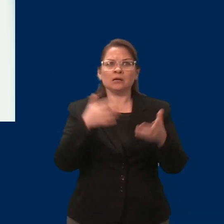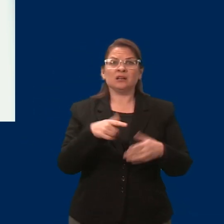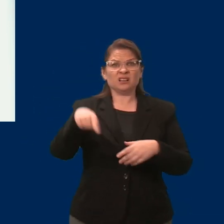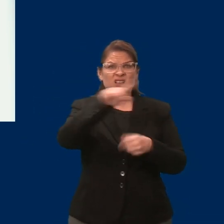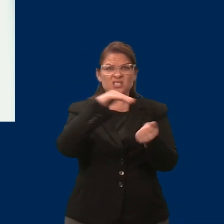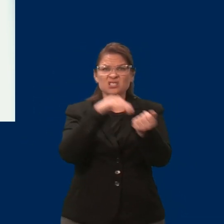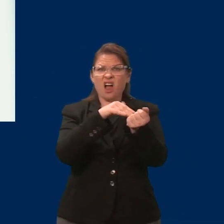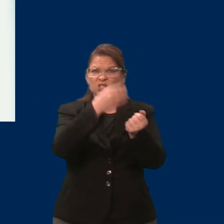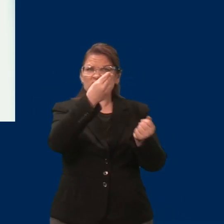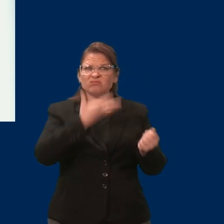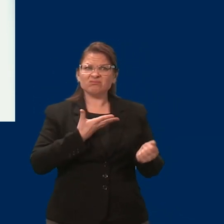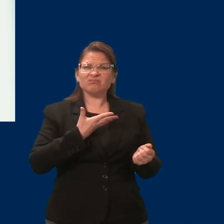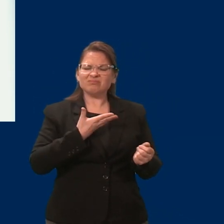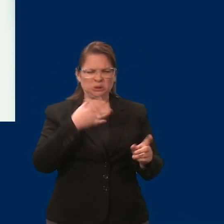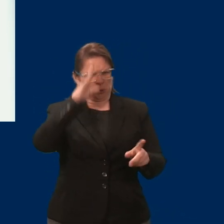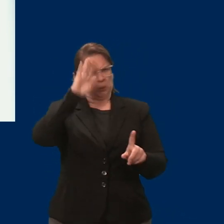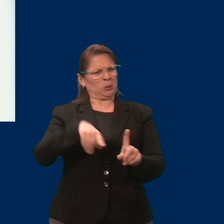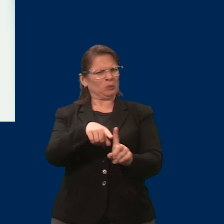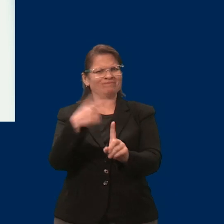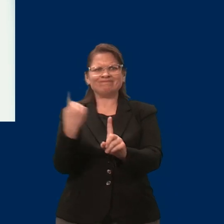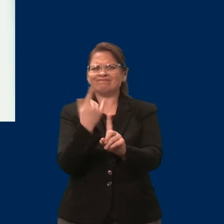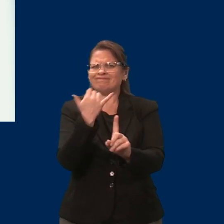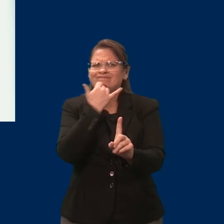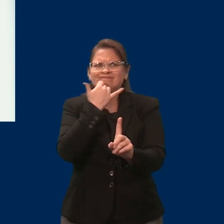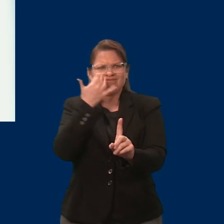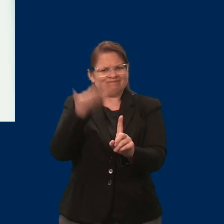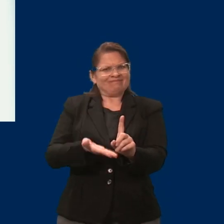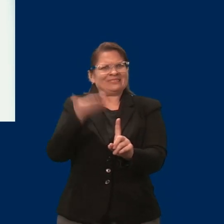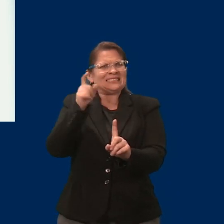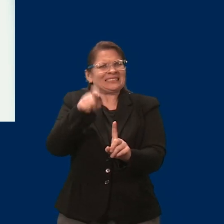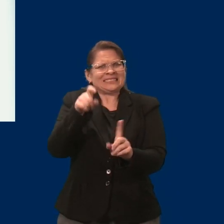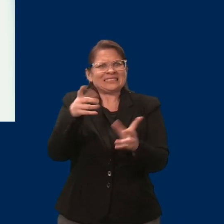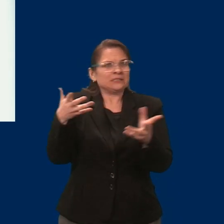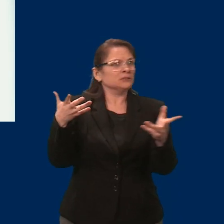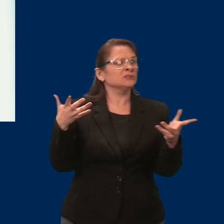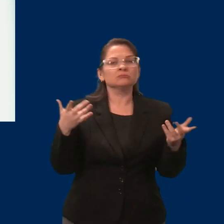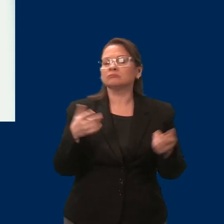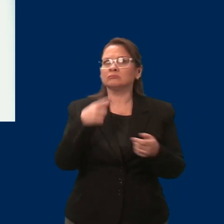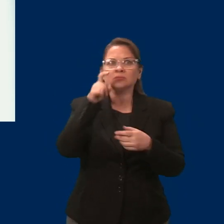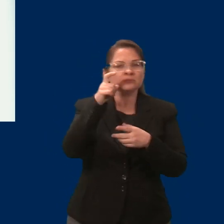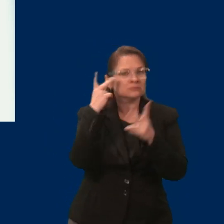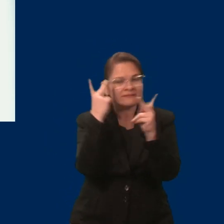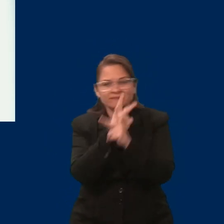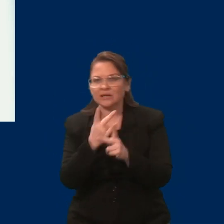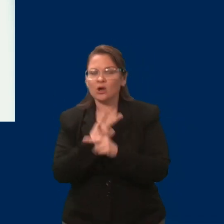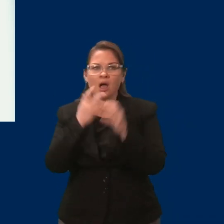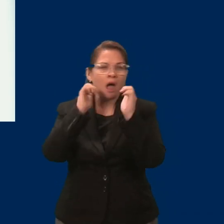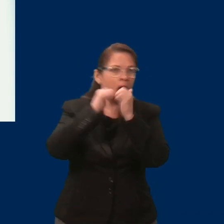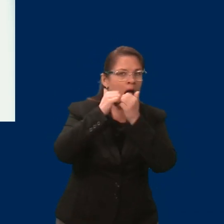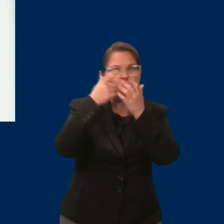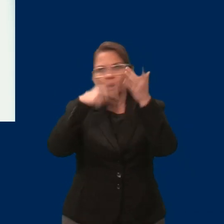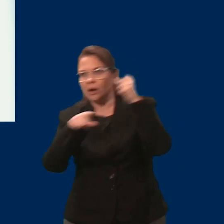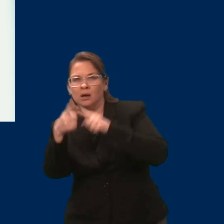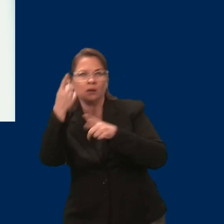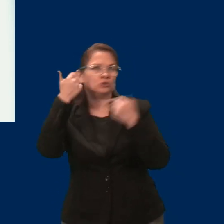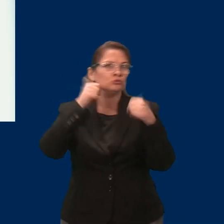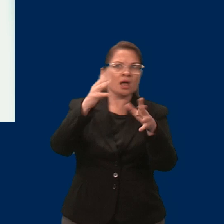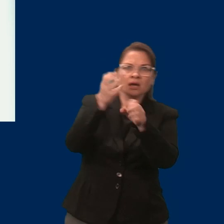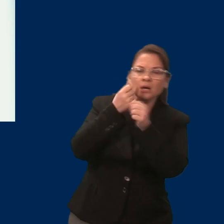but she knew she had to jump through so many insurance hoops to get us to see the specialist that he needed in a timely manner.